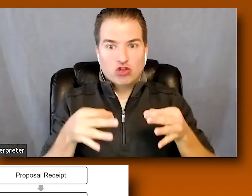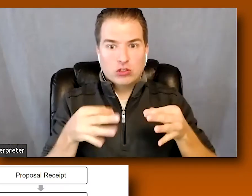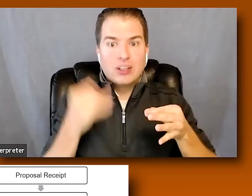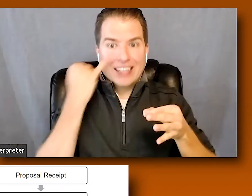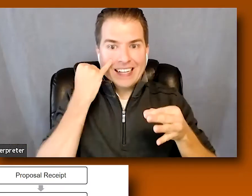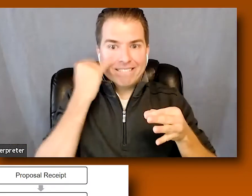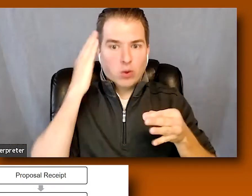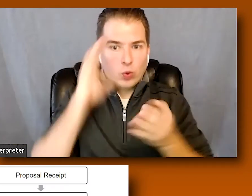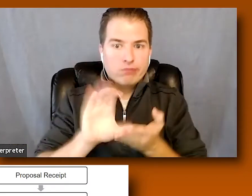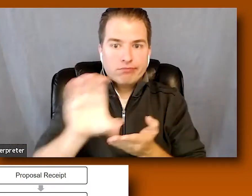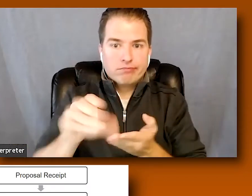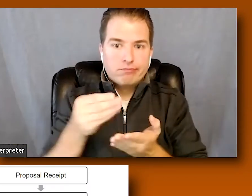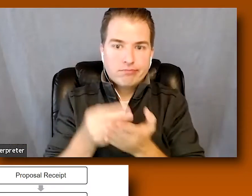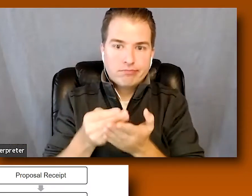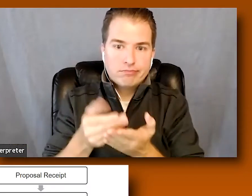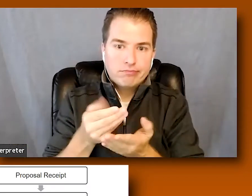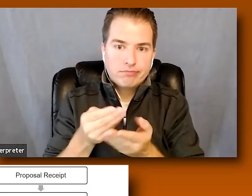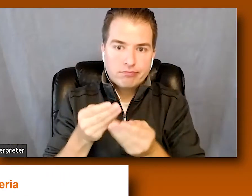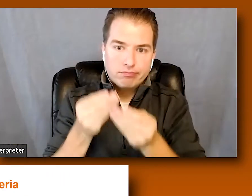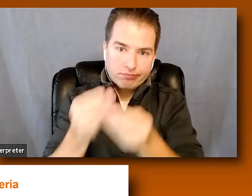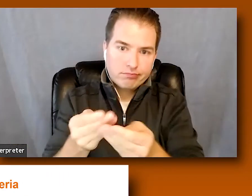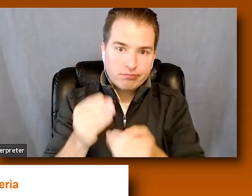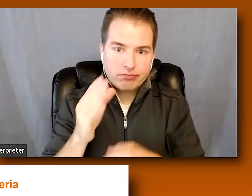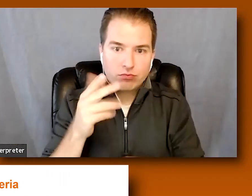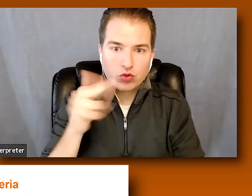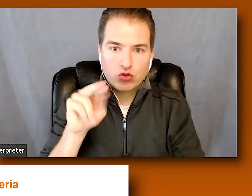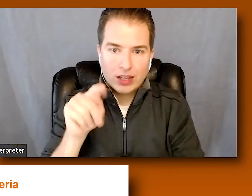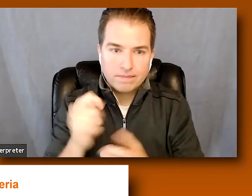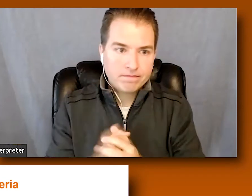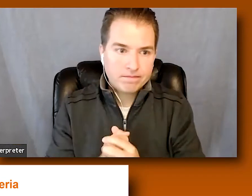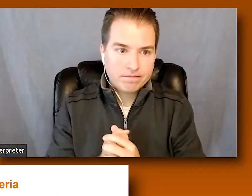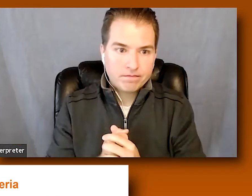Just gonna quickly talk about the NSF review criteria.